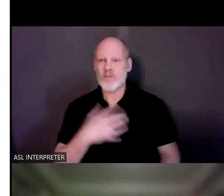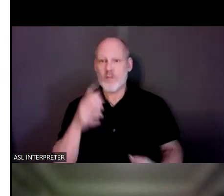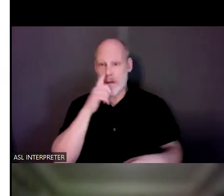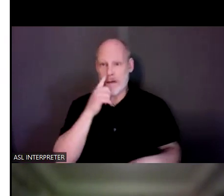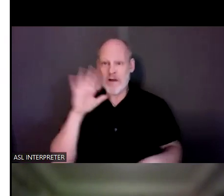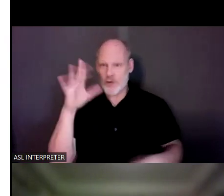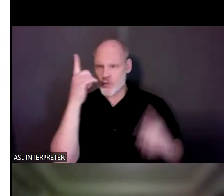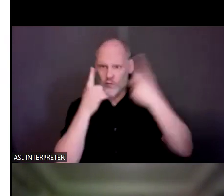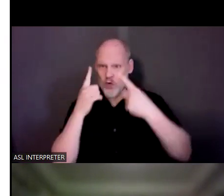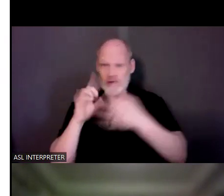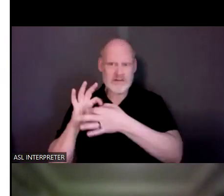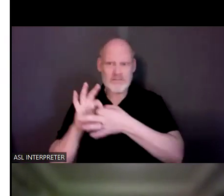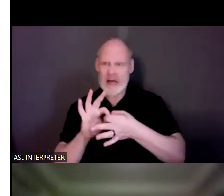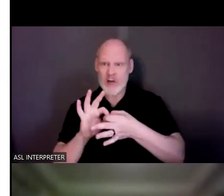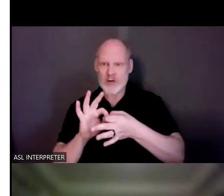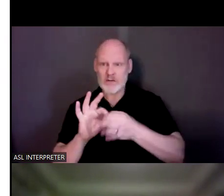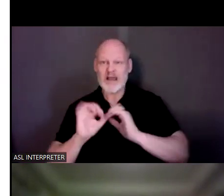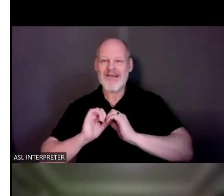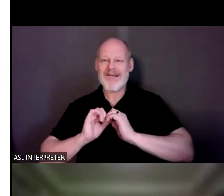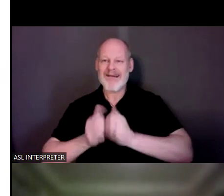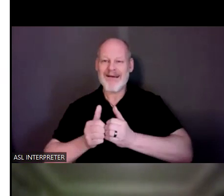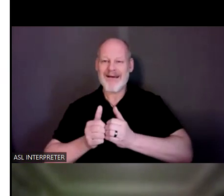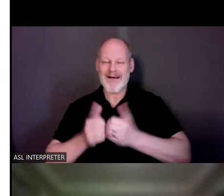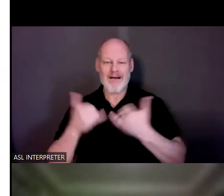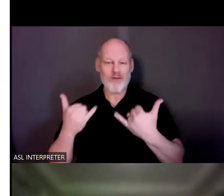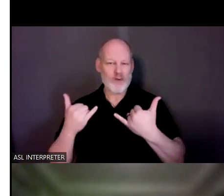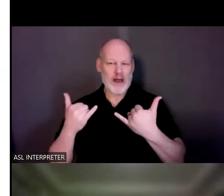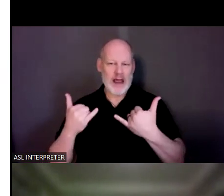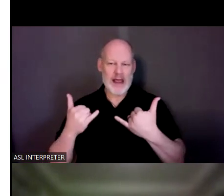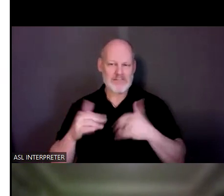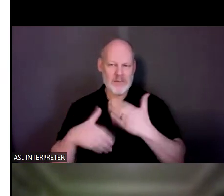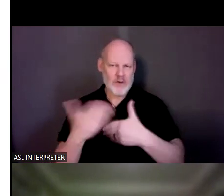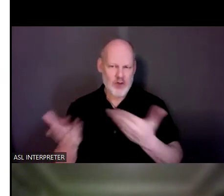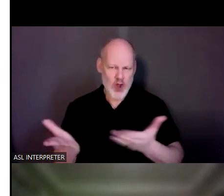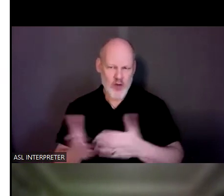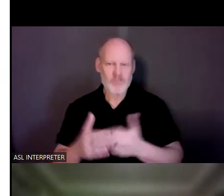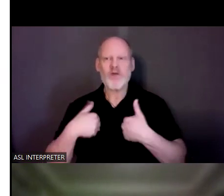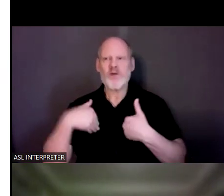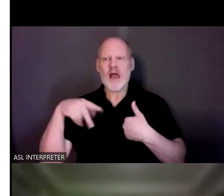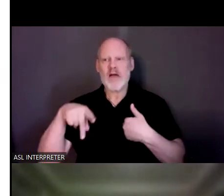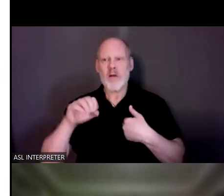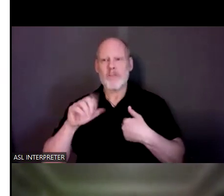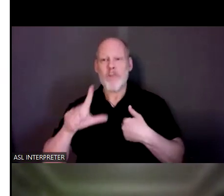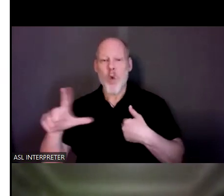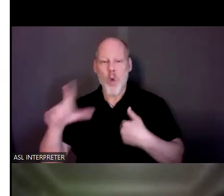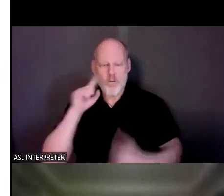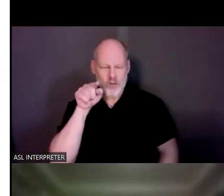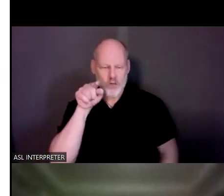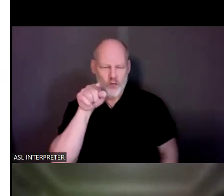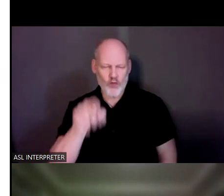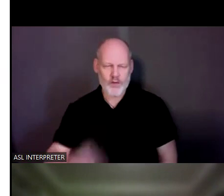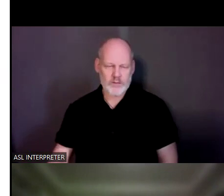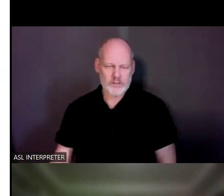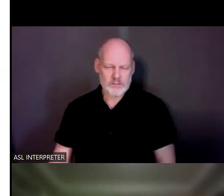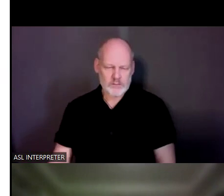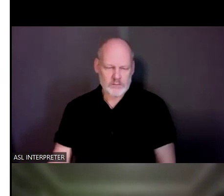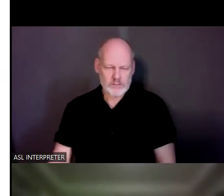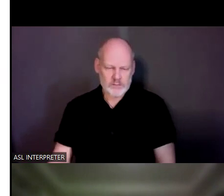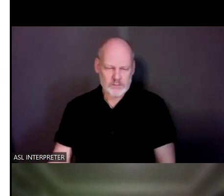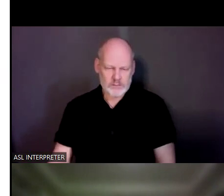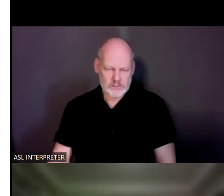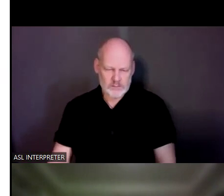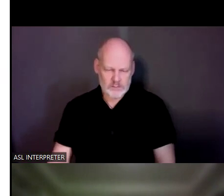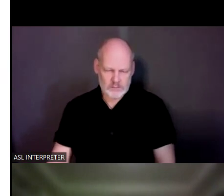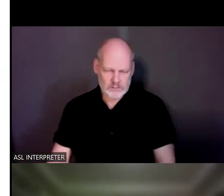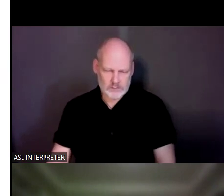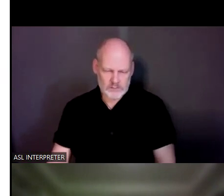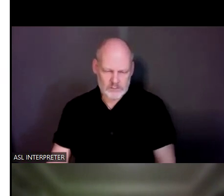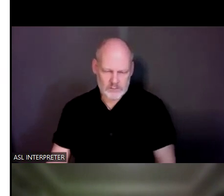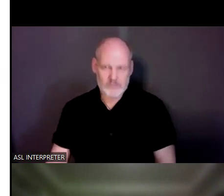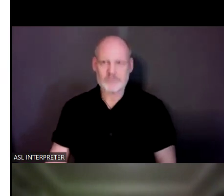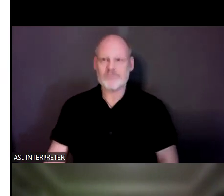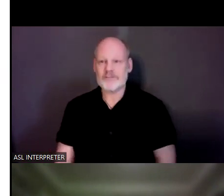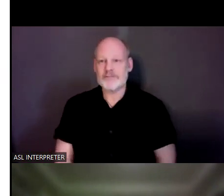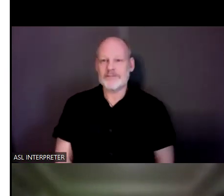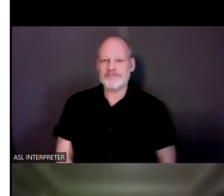about um how today went so we have a poll for you today launch yes oh man the polls